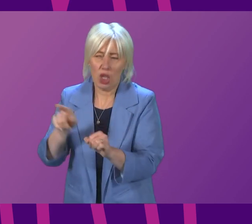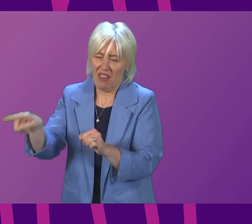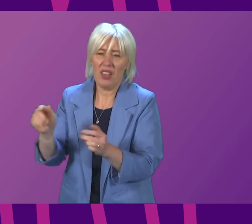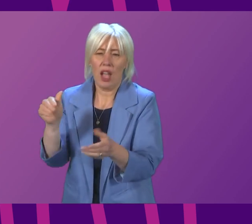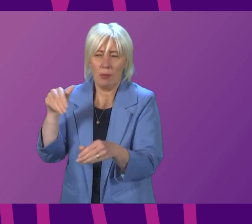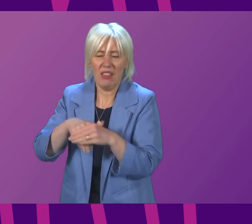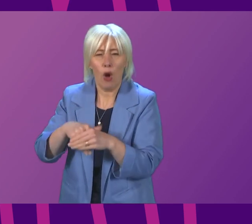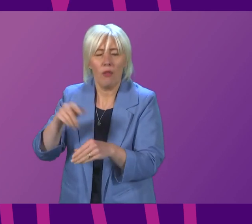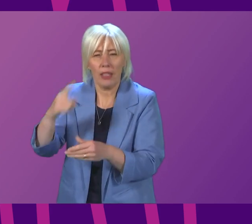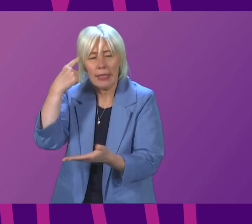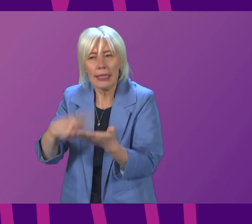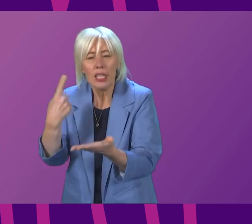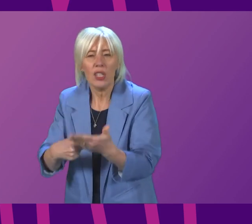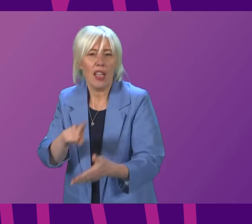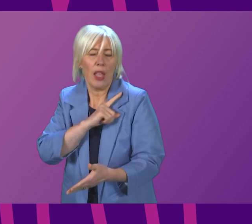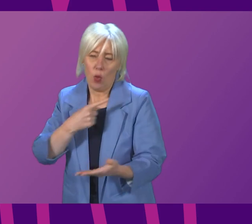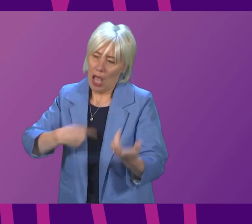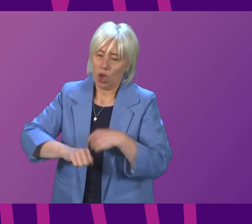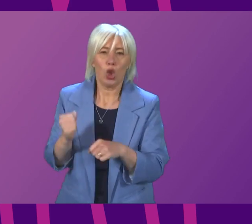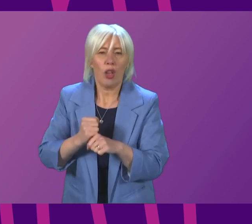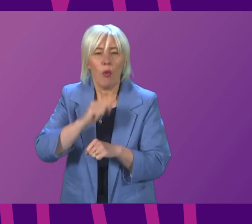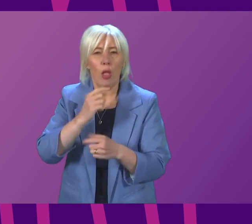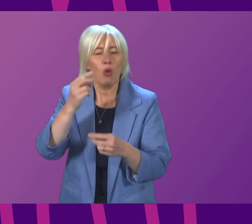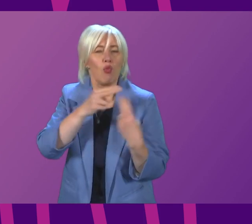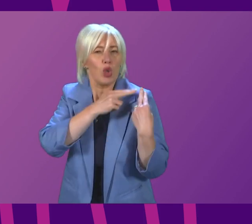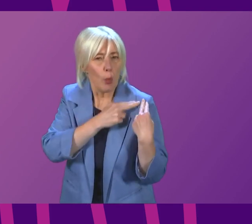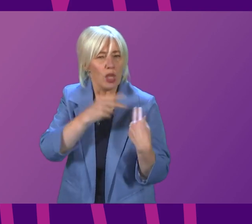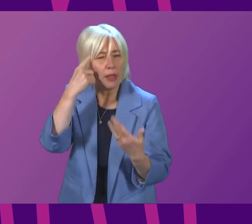We will continue to take responsible decisions, we will continue to support businesses and